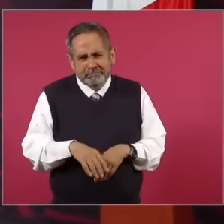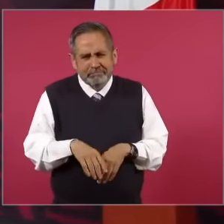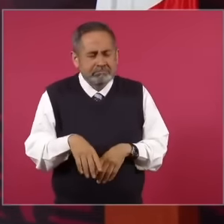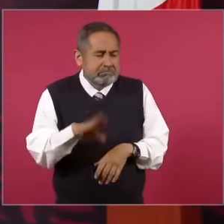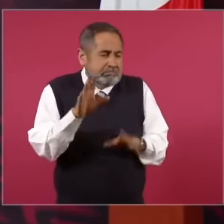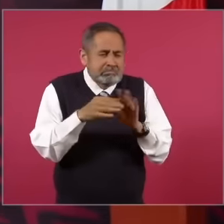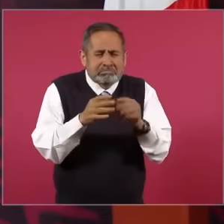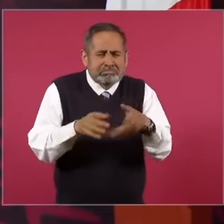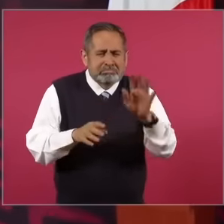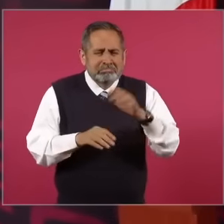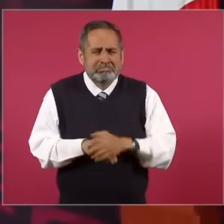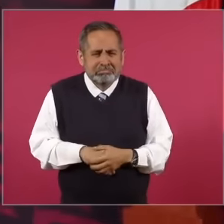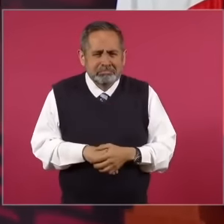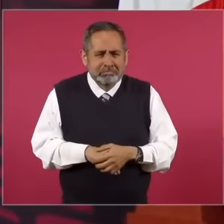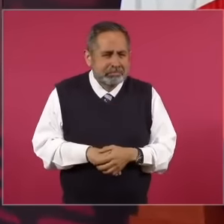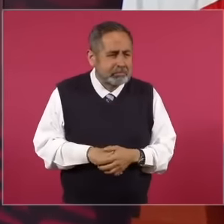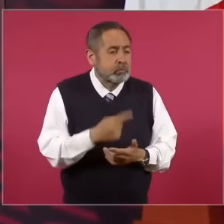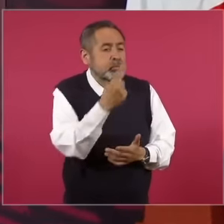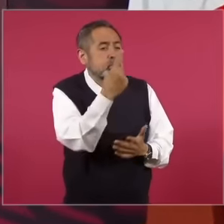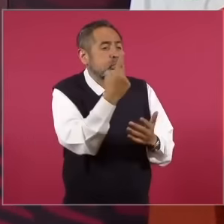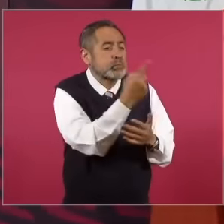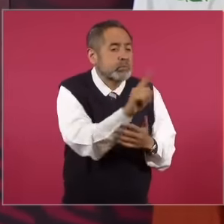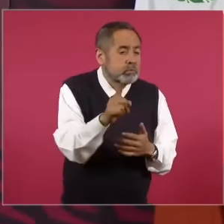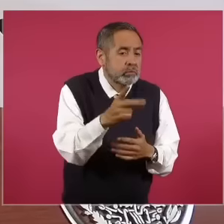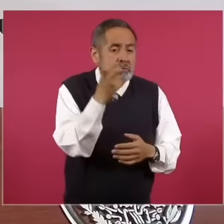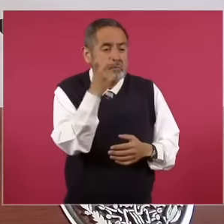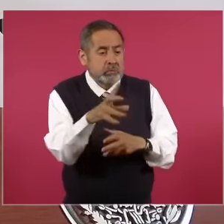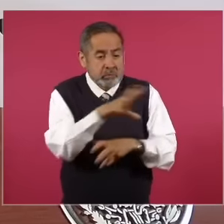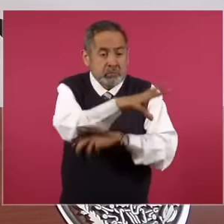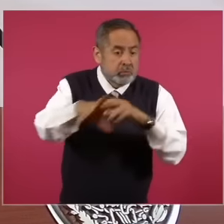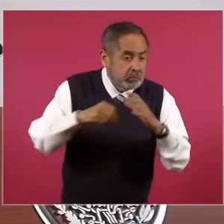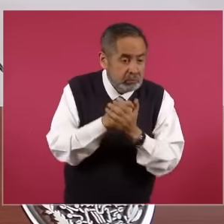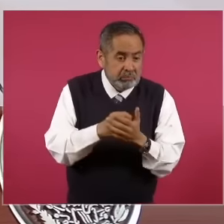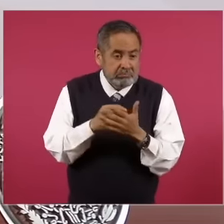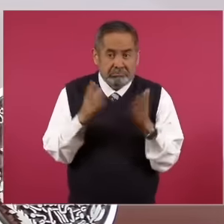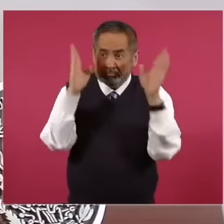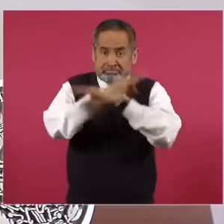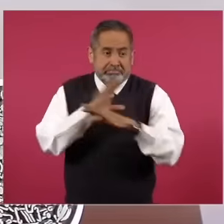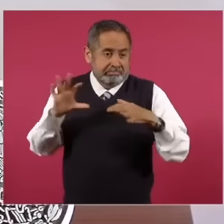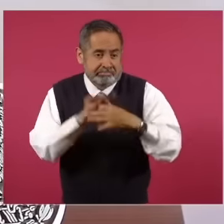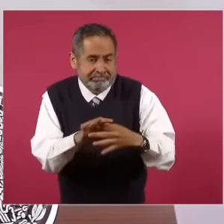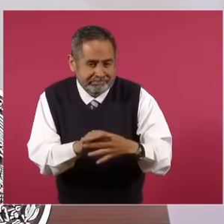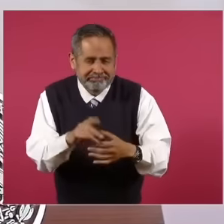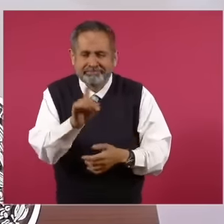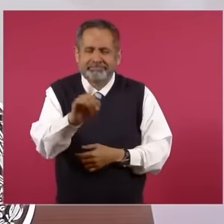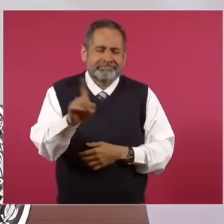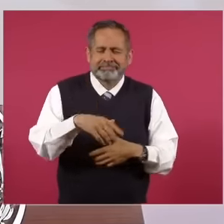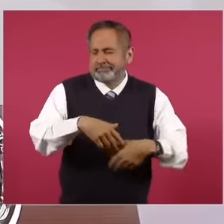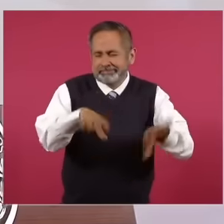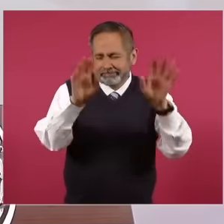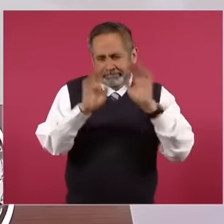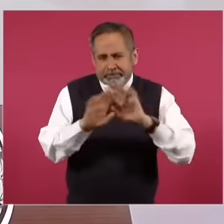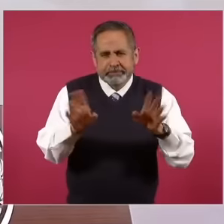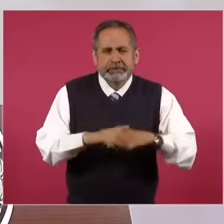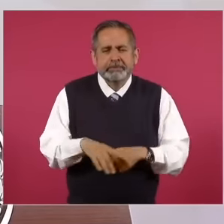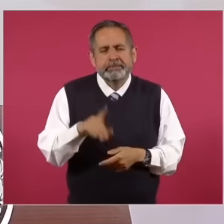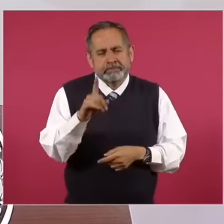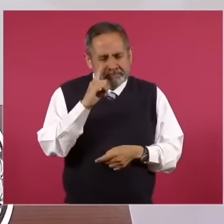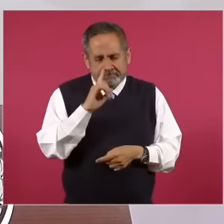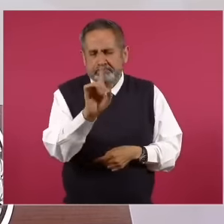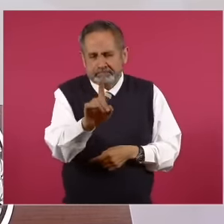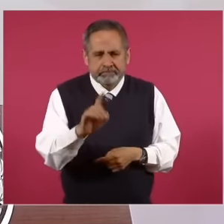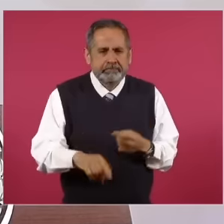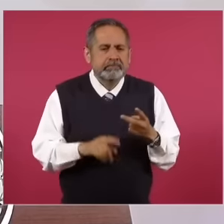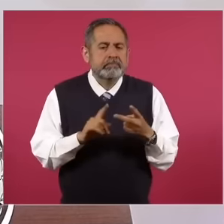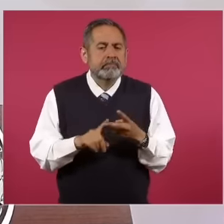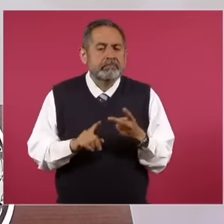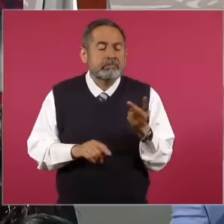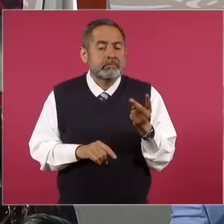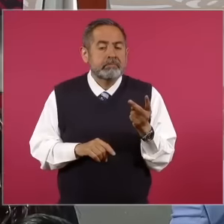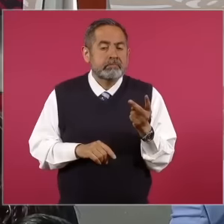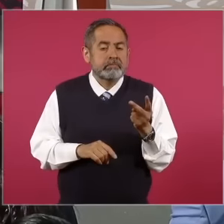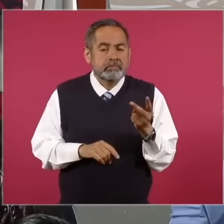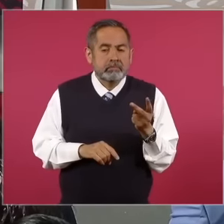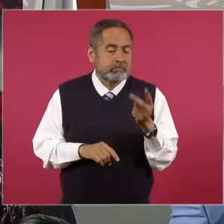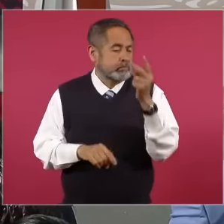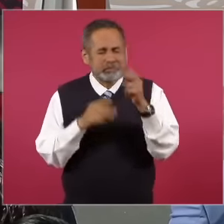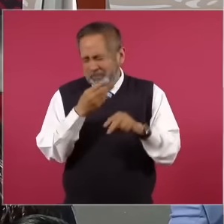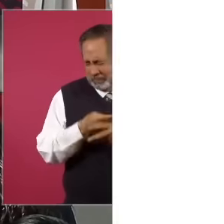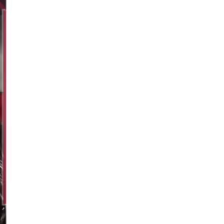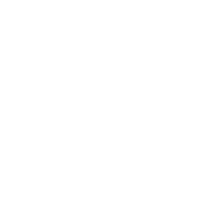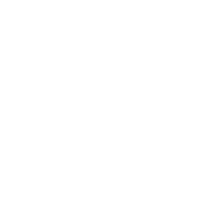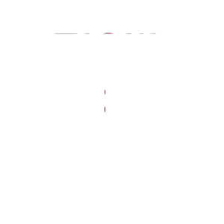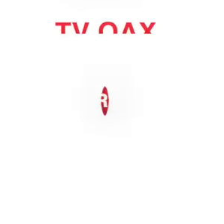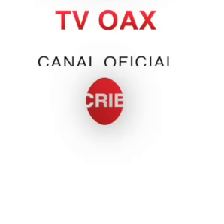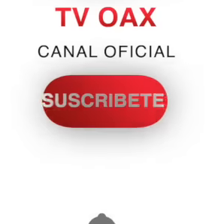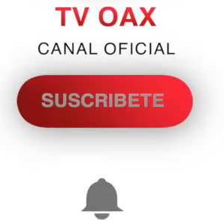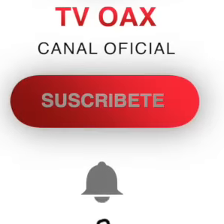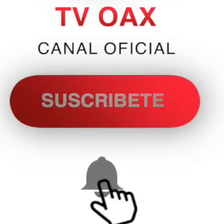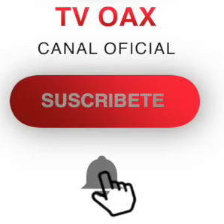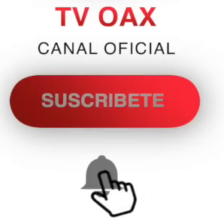that a swallow does not make you see in the case that it was like that but well this very very corrupt very